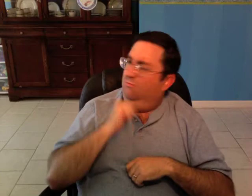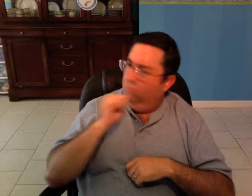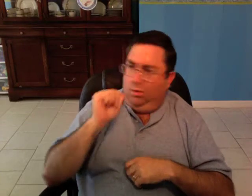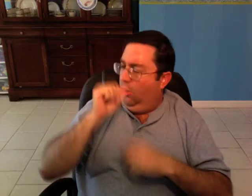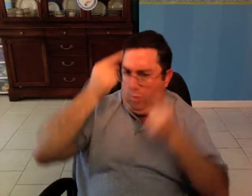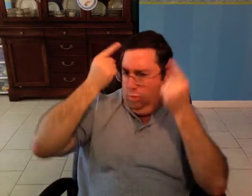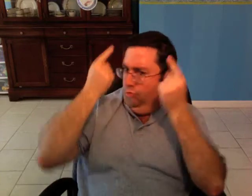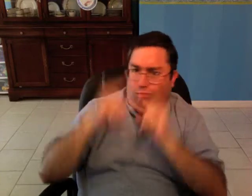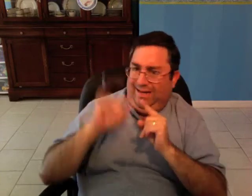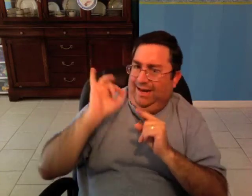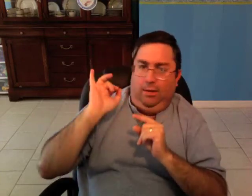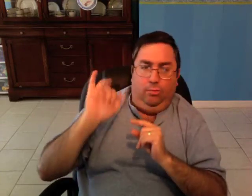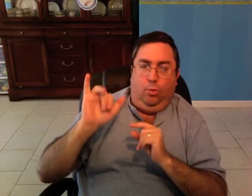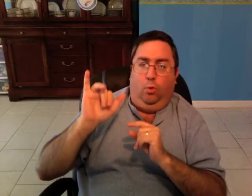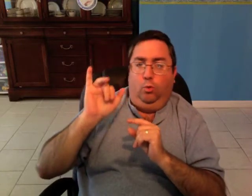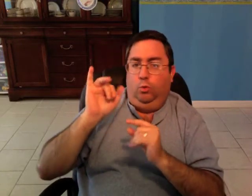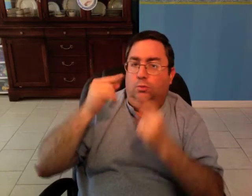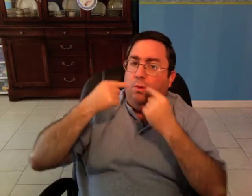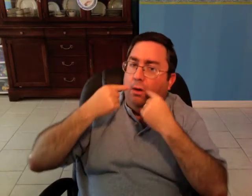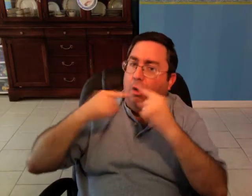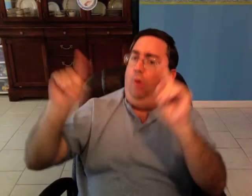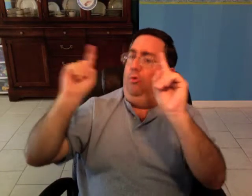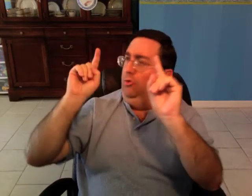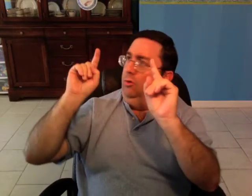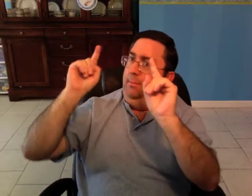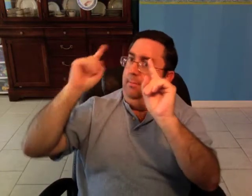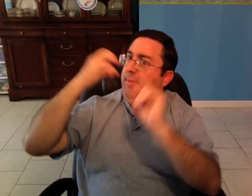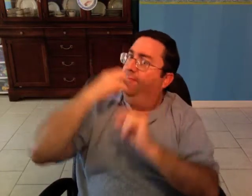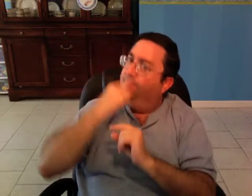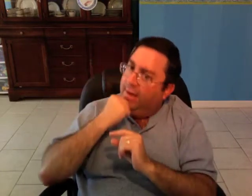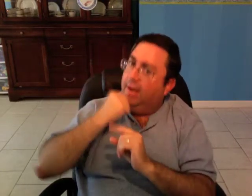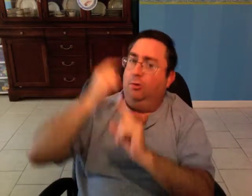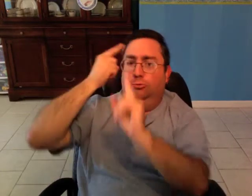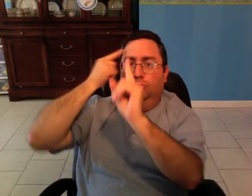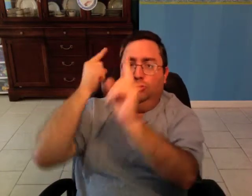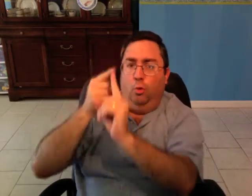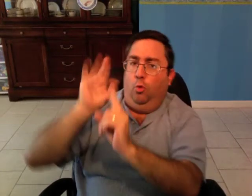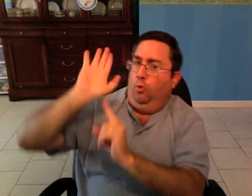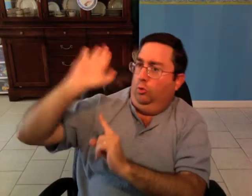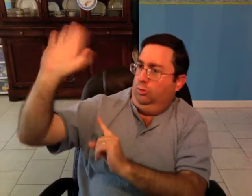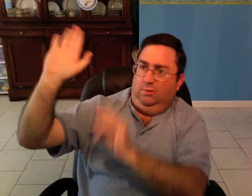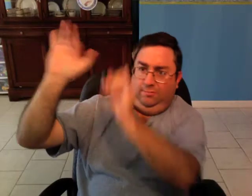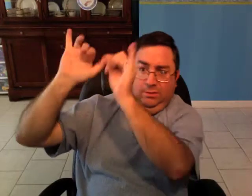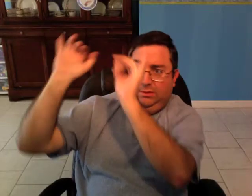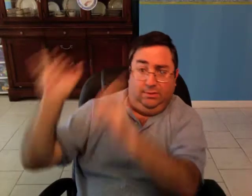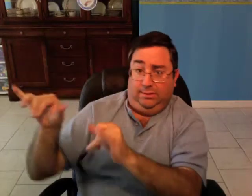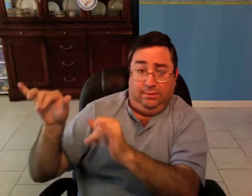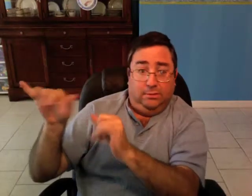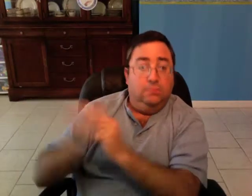we do not agree with those declared values, and and goals of the system,